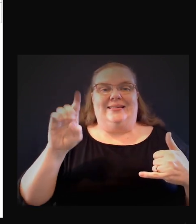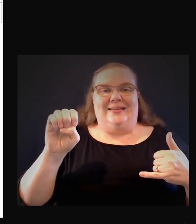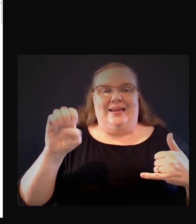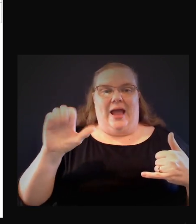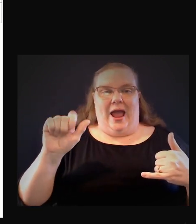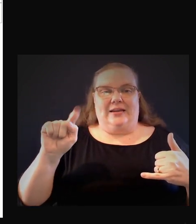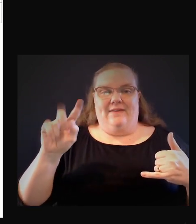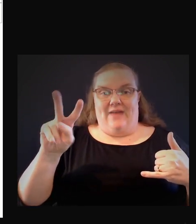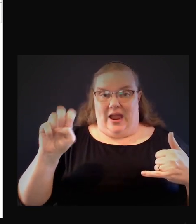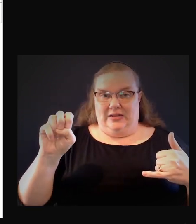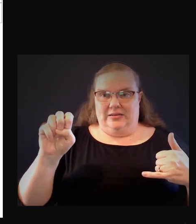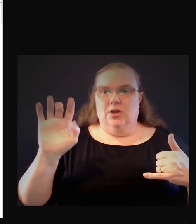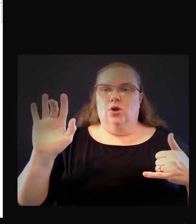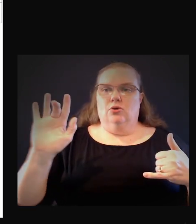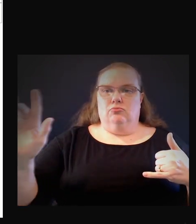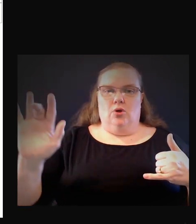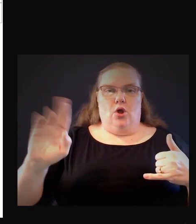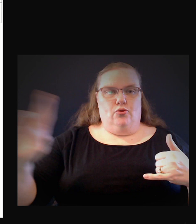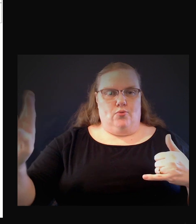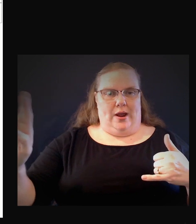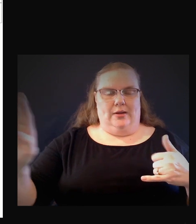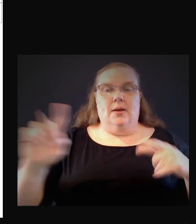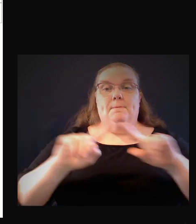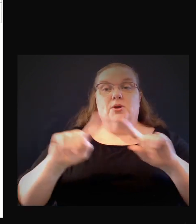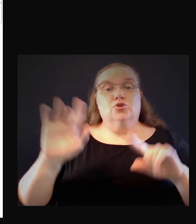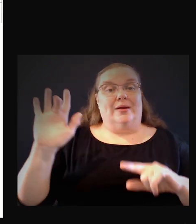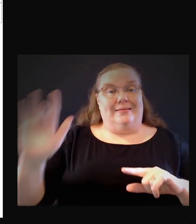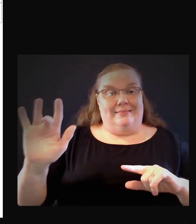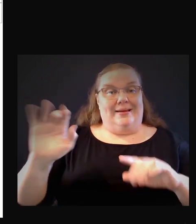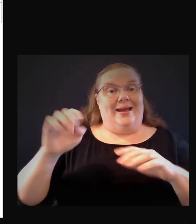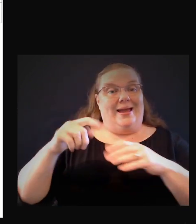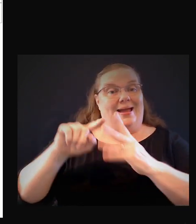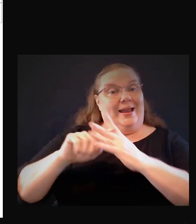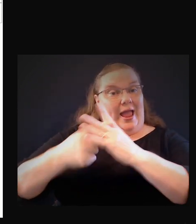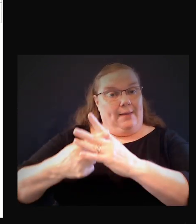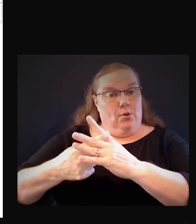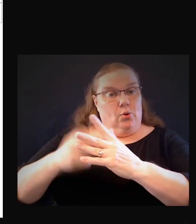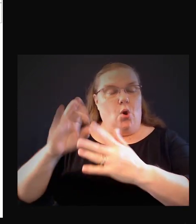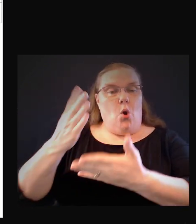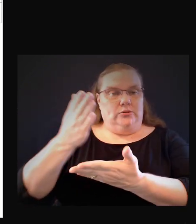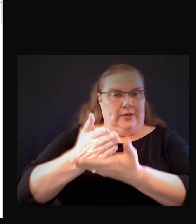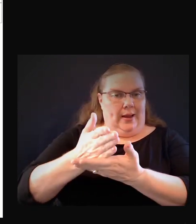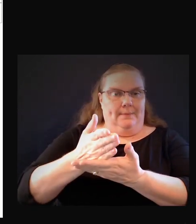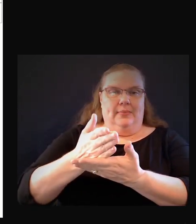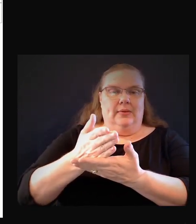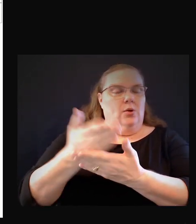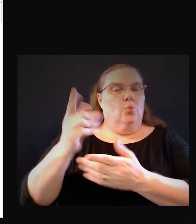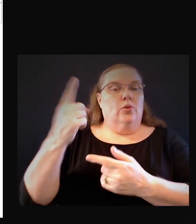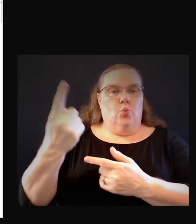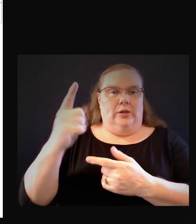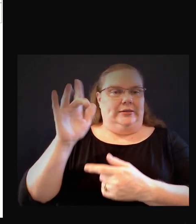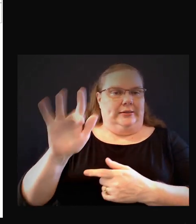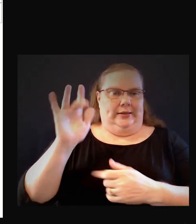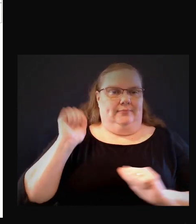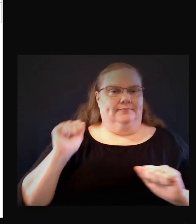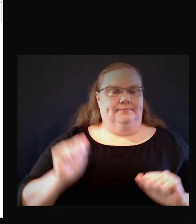You can enable and disable this feature at any point of time with just one click of a button. So now let's see how we can create a segment.